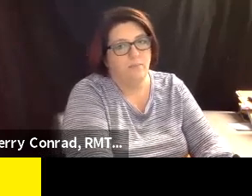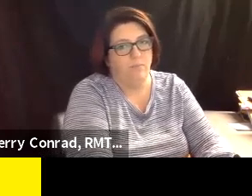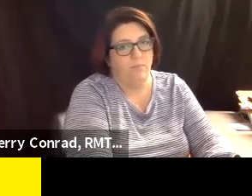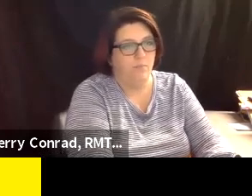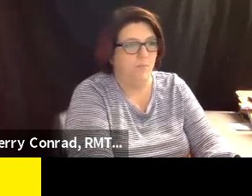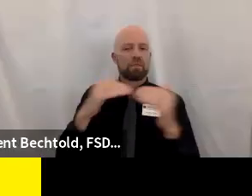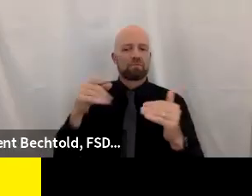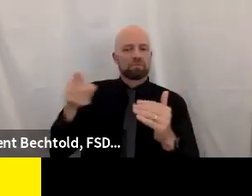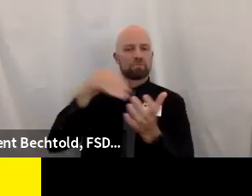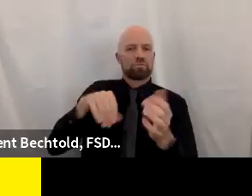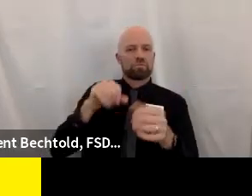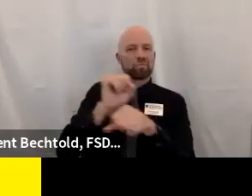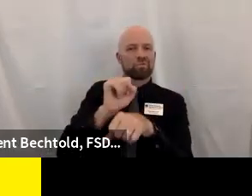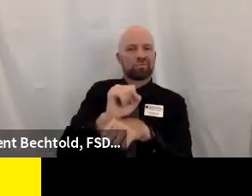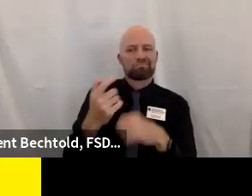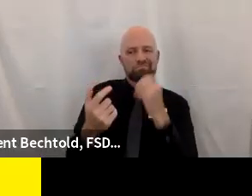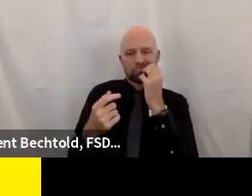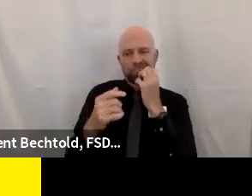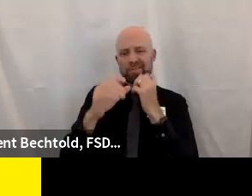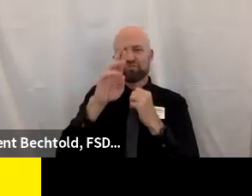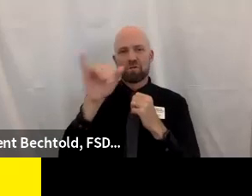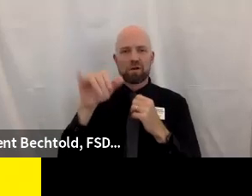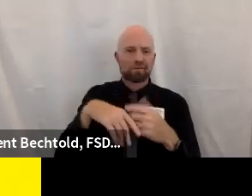Depending upon which level the student's working at